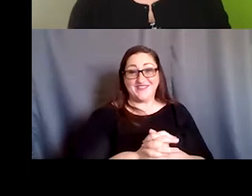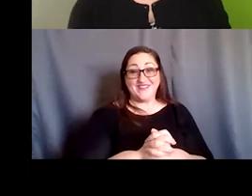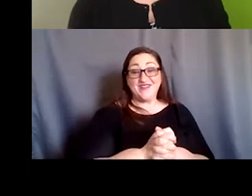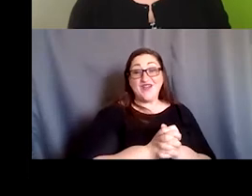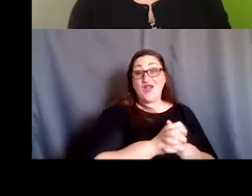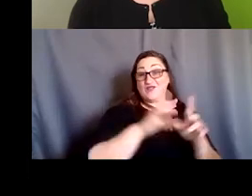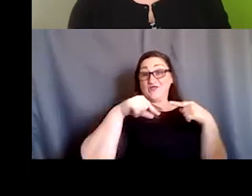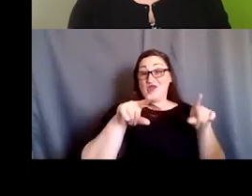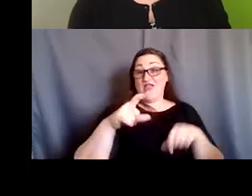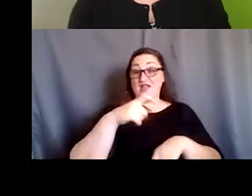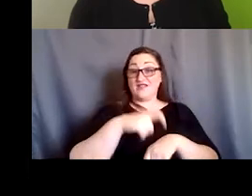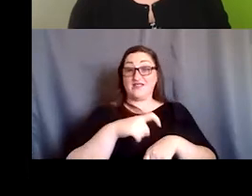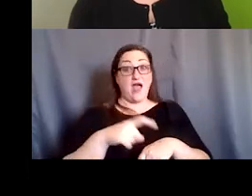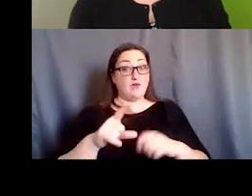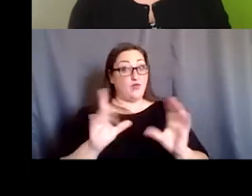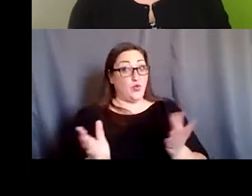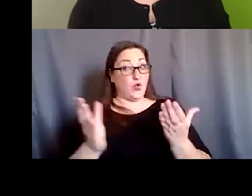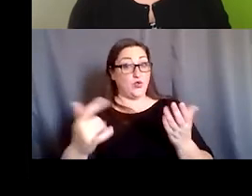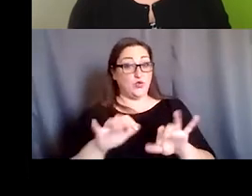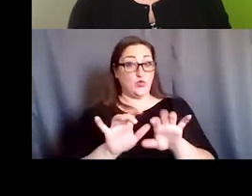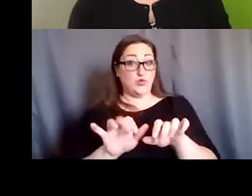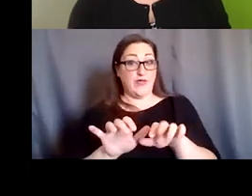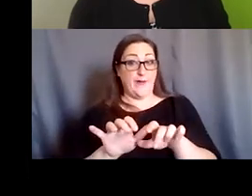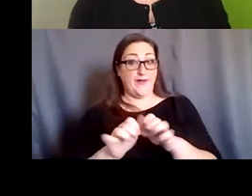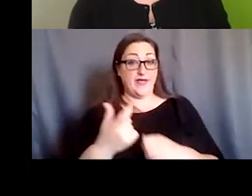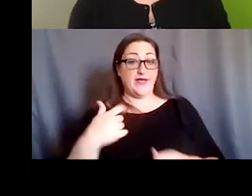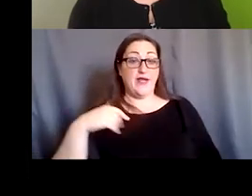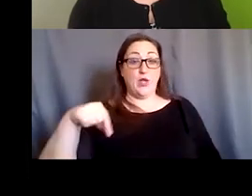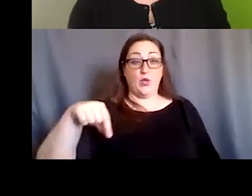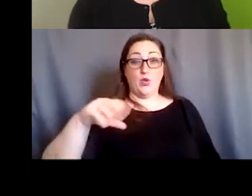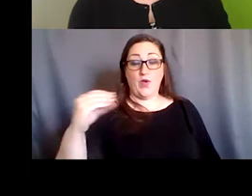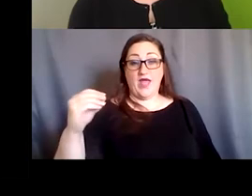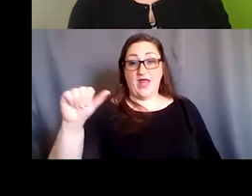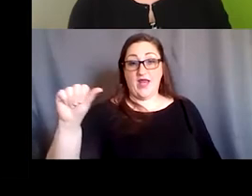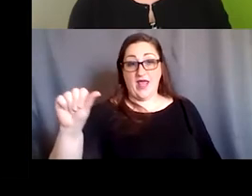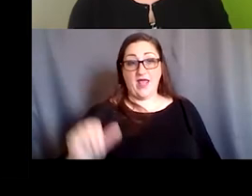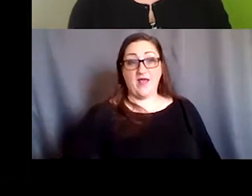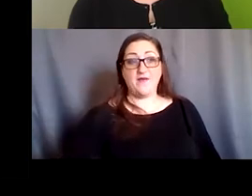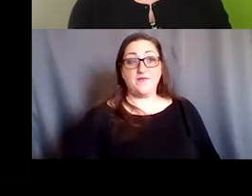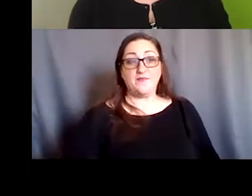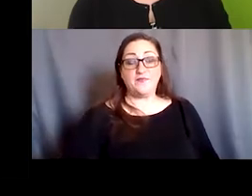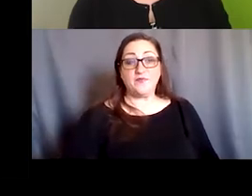we encourage you to do that in the Q&A answer box. One of the things I’d like for our speakers to think about—and not